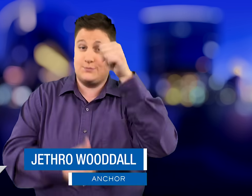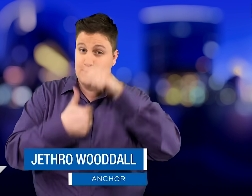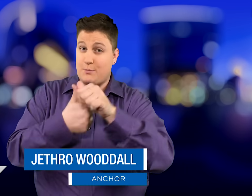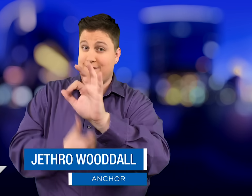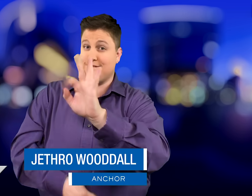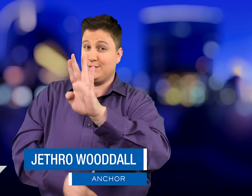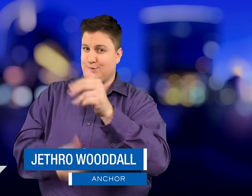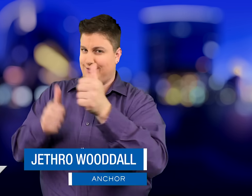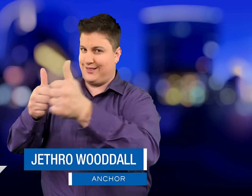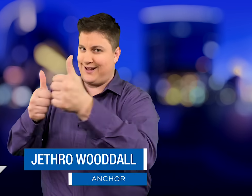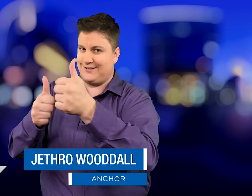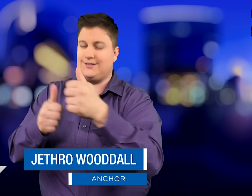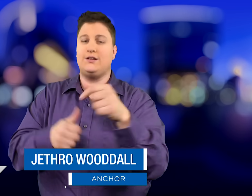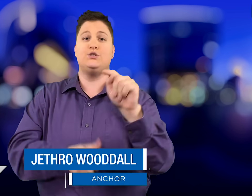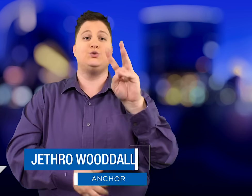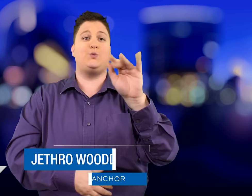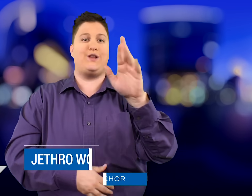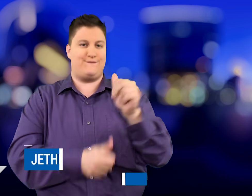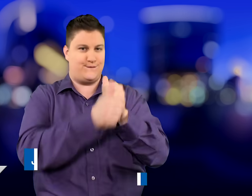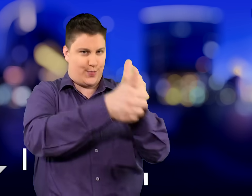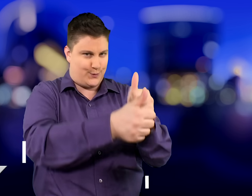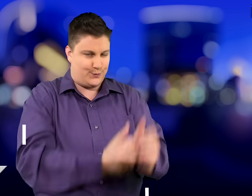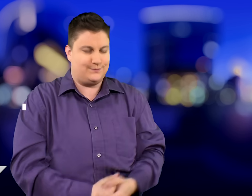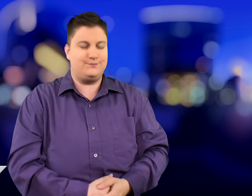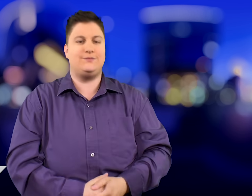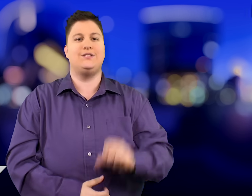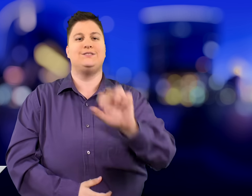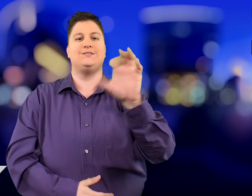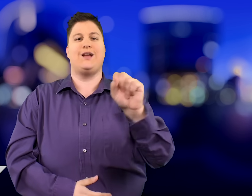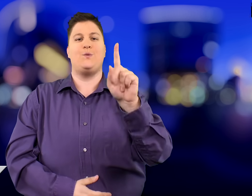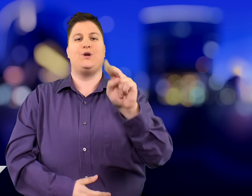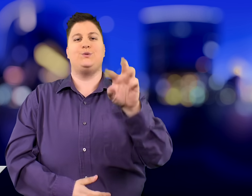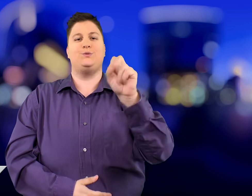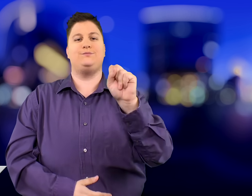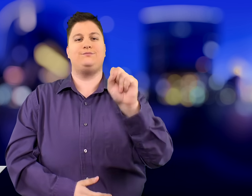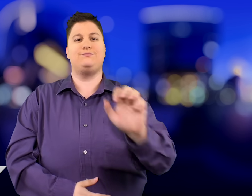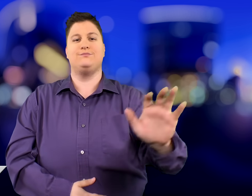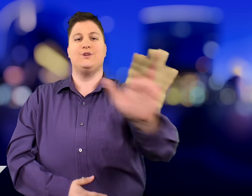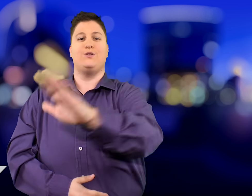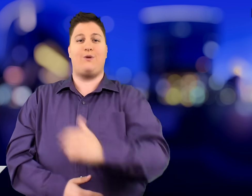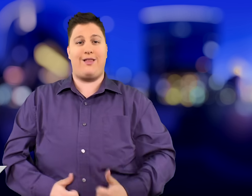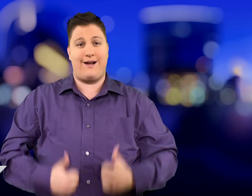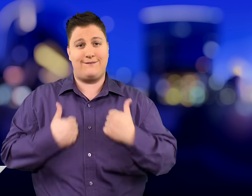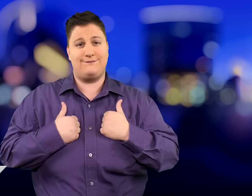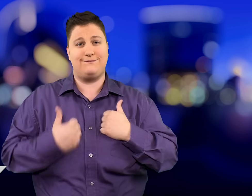Remember to like us on Facebook and follow us on Twitter. Sign1News. Your life.